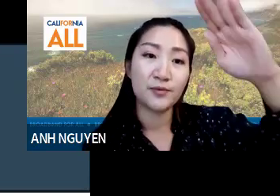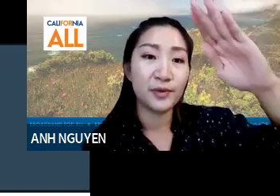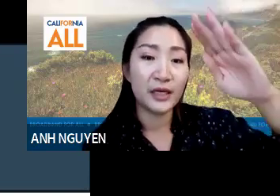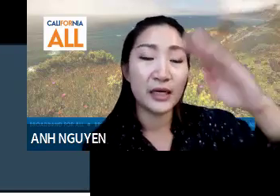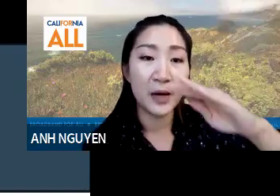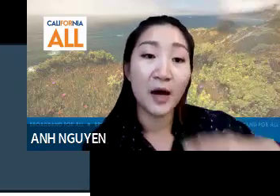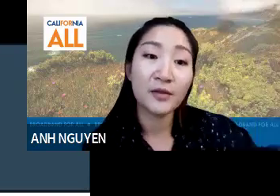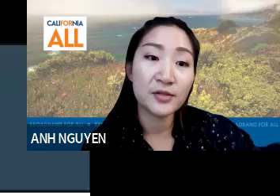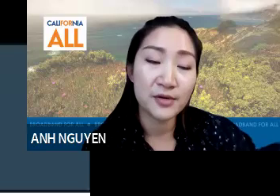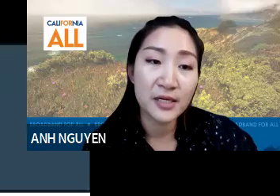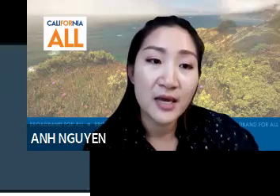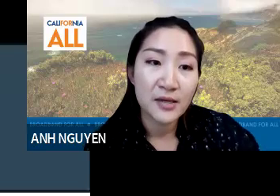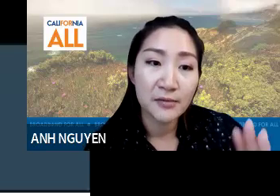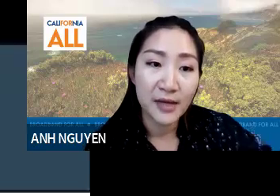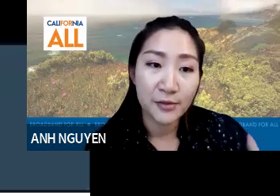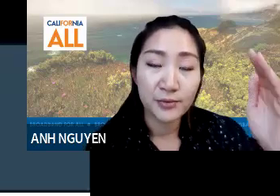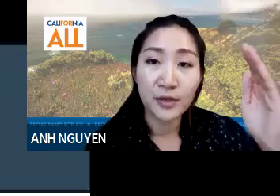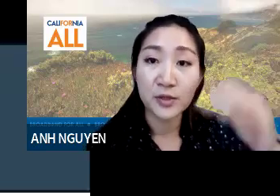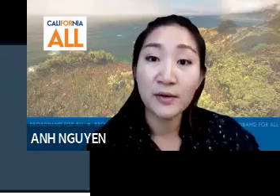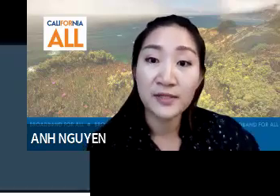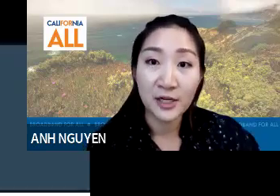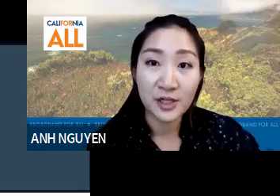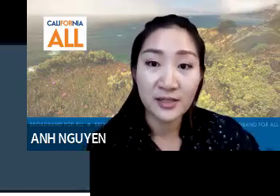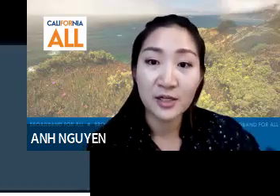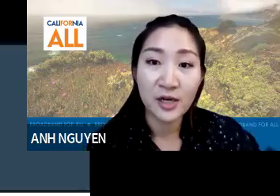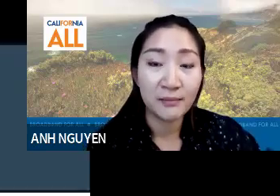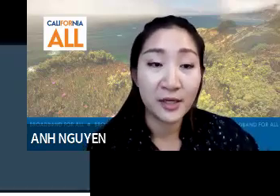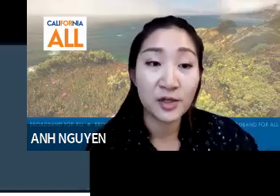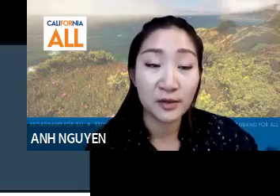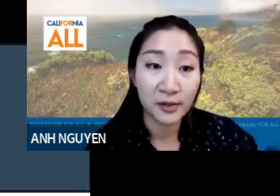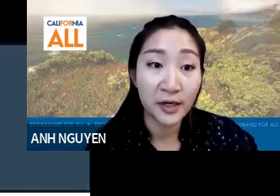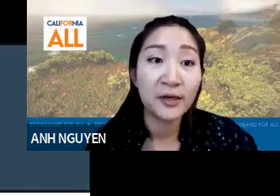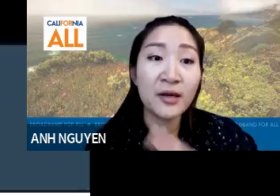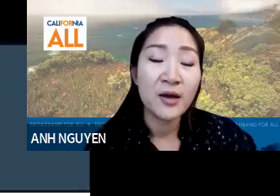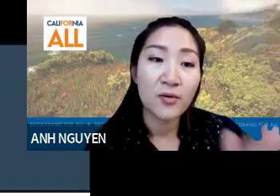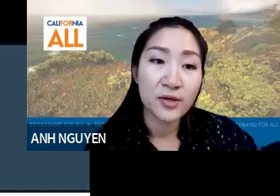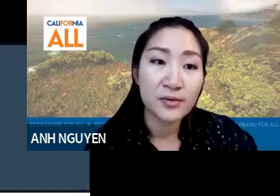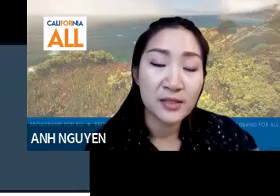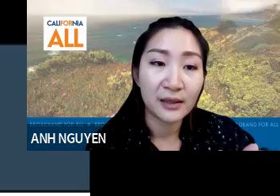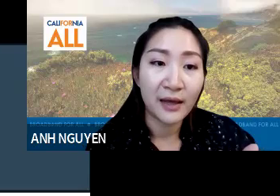scrolling on the screen, you'll get through the 12 sections that Shawn mentioned earlier, or use the